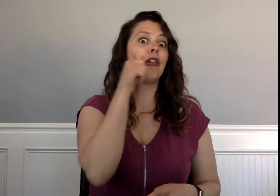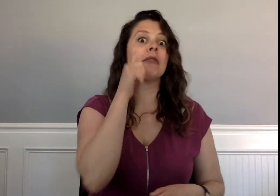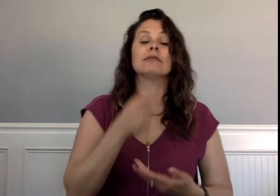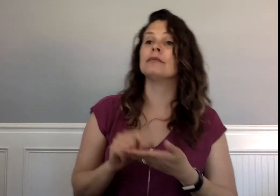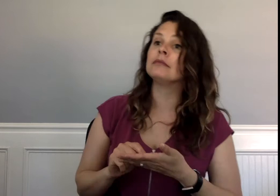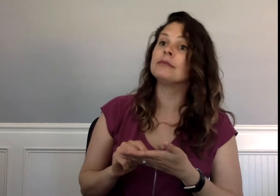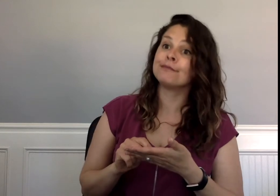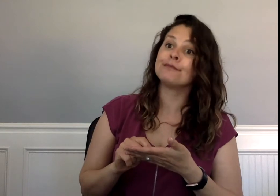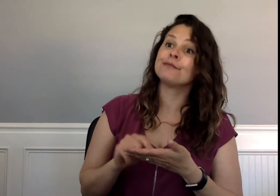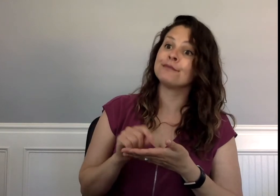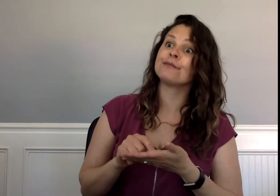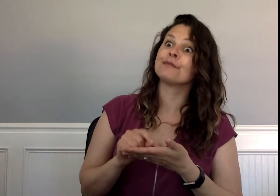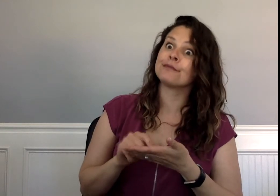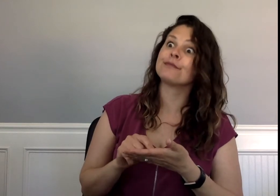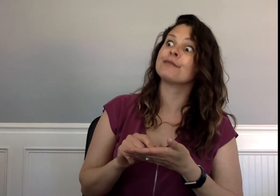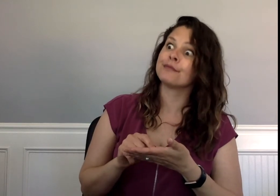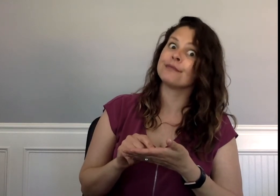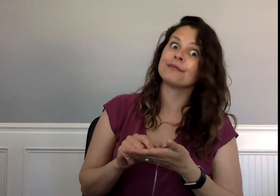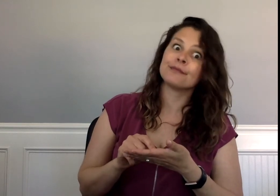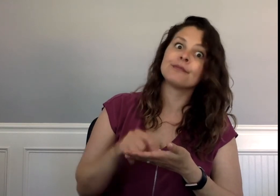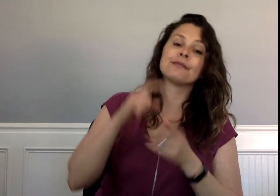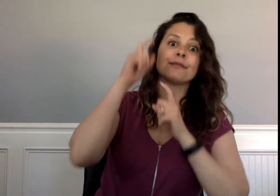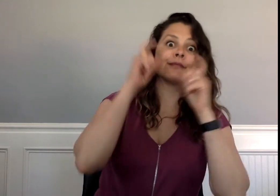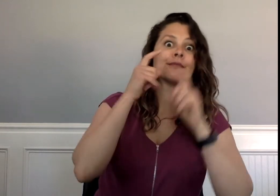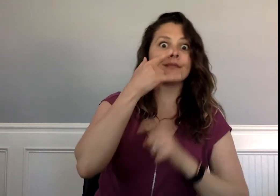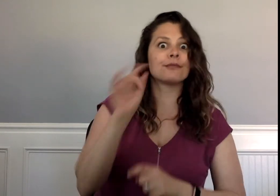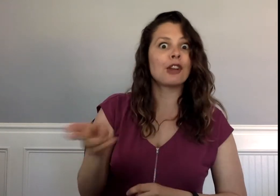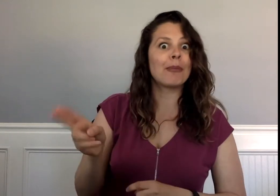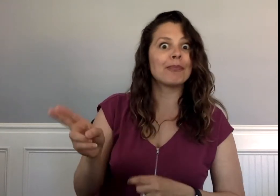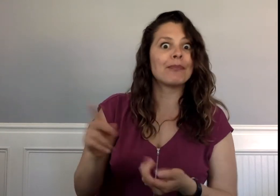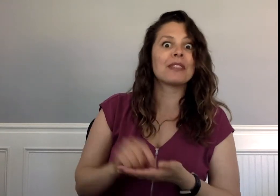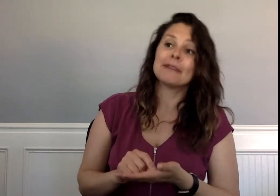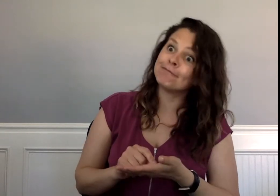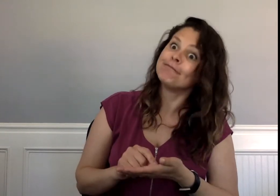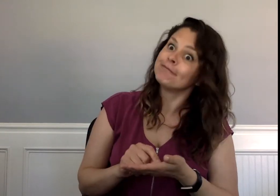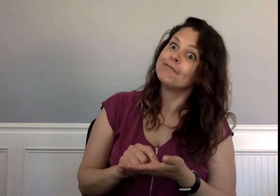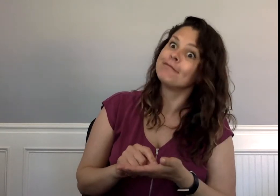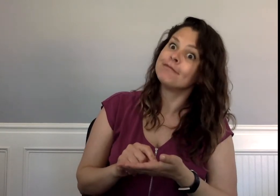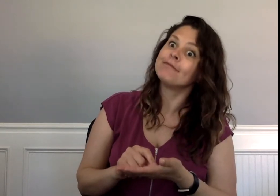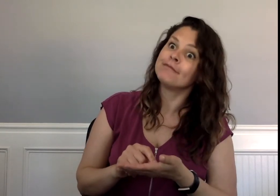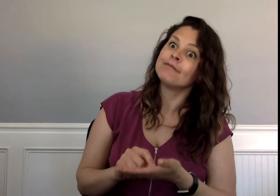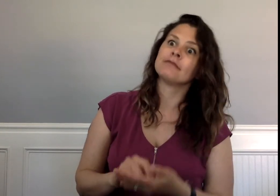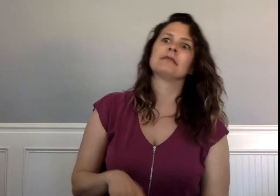She tapped her pen impatiently on her notepad and gave Charlie a let’s-hurry-this-up look.